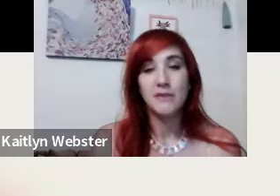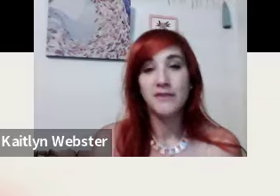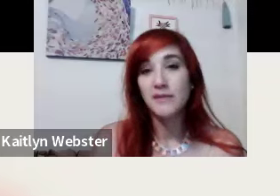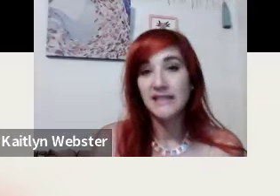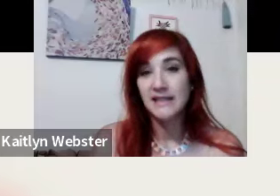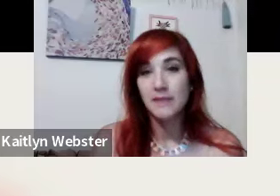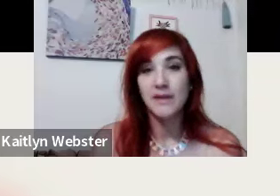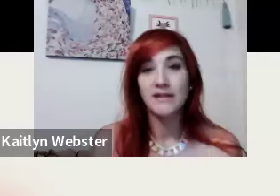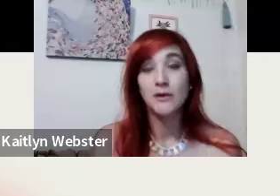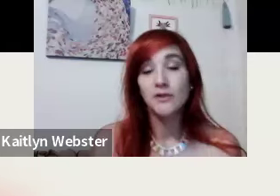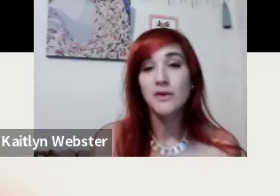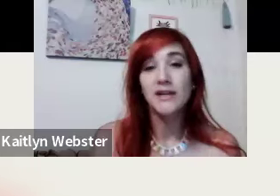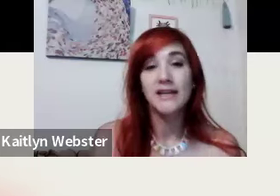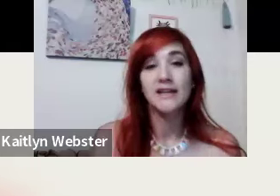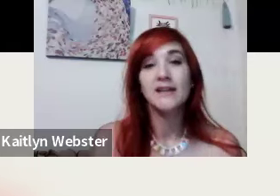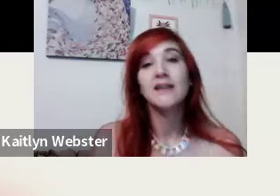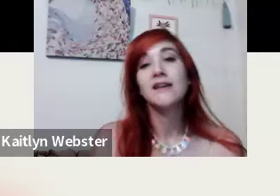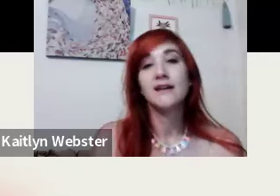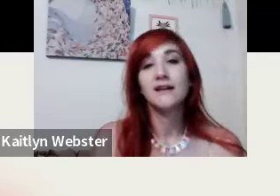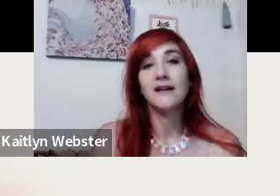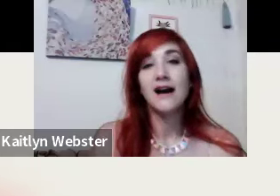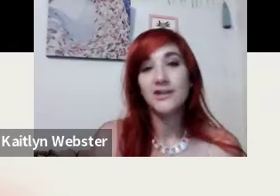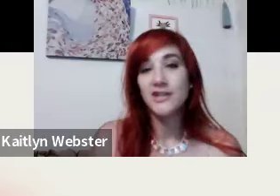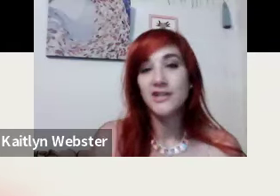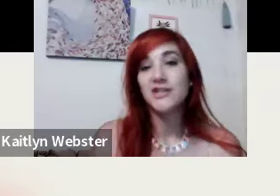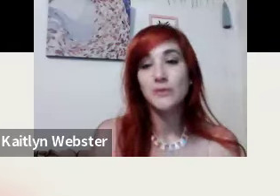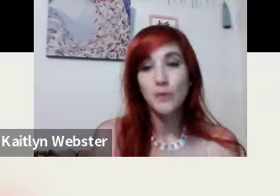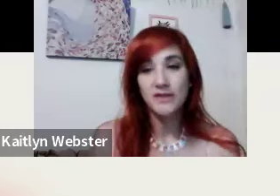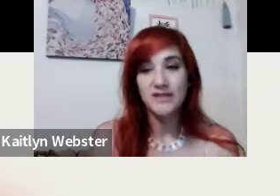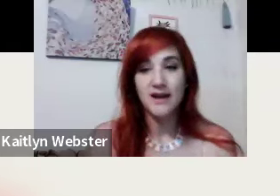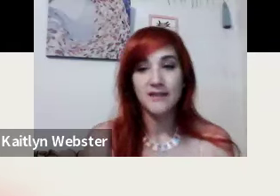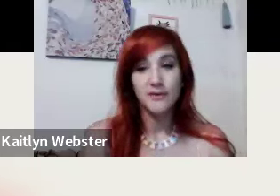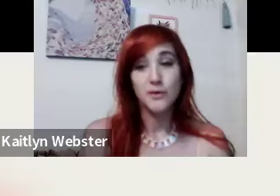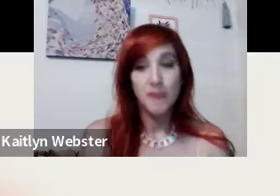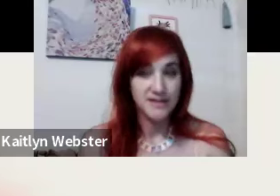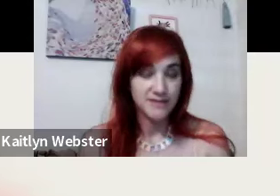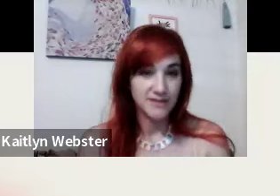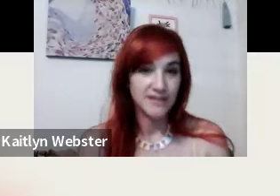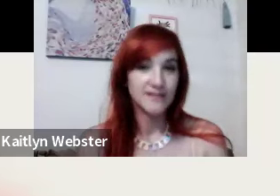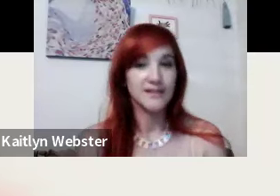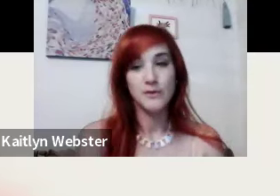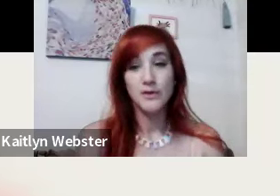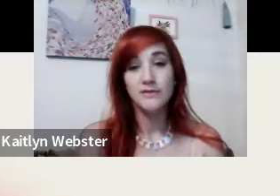in my family, and in my local community, higher education was not viewed positively, it was sort